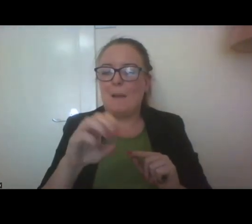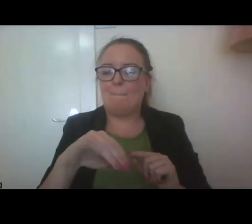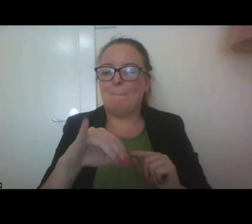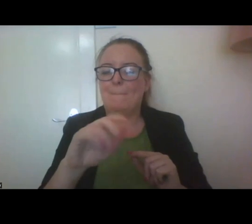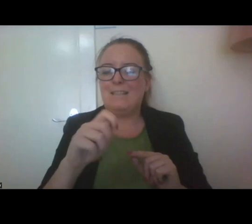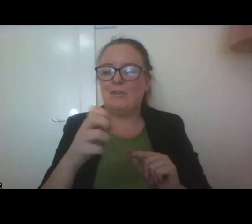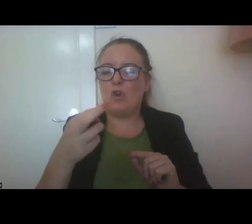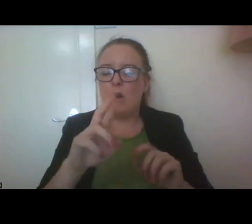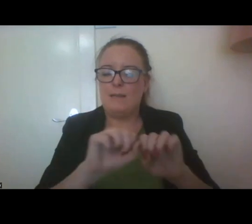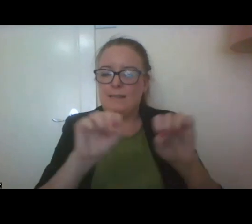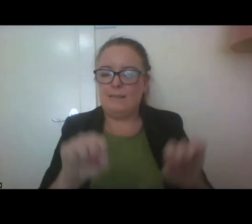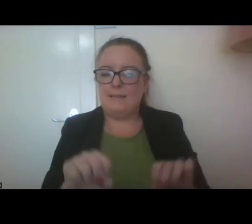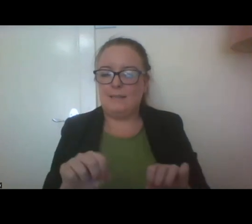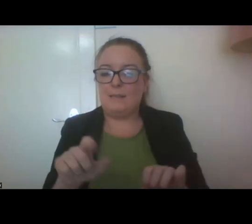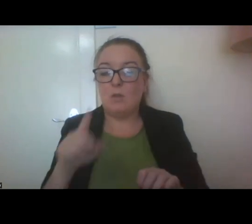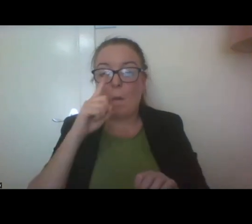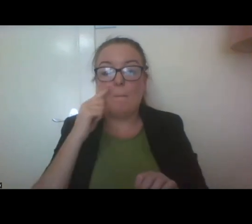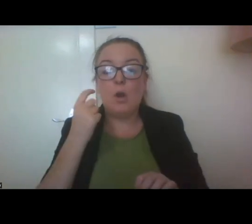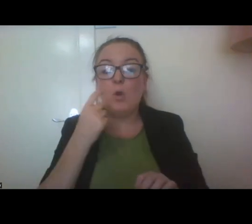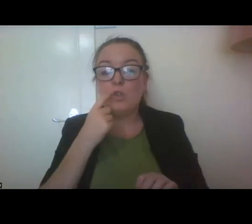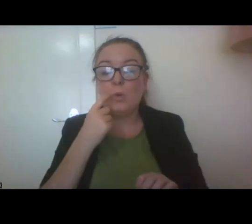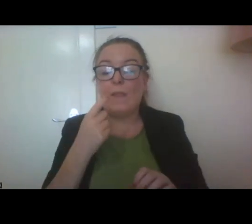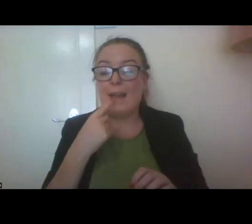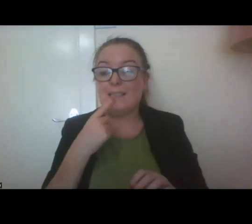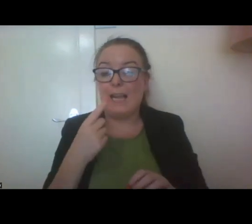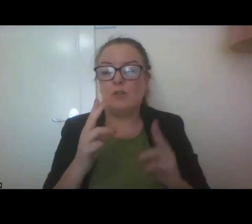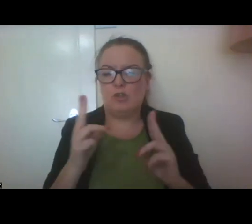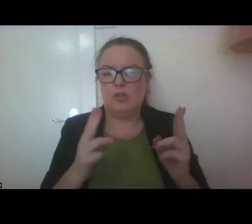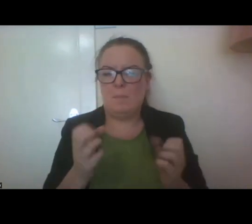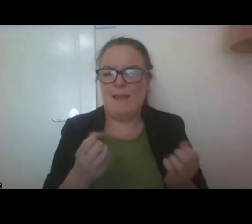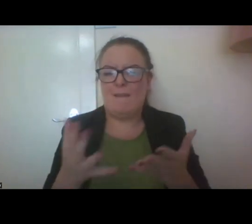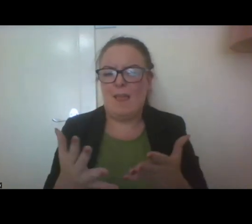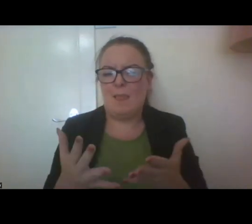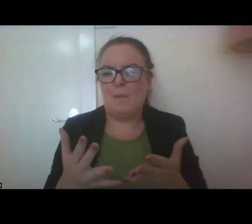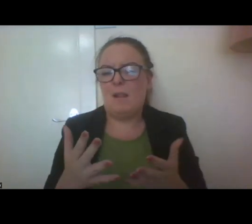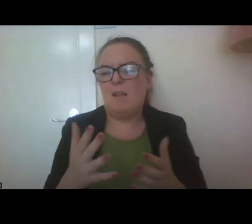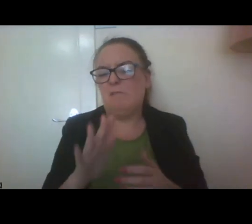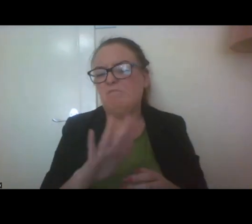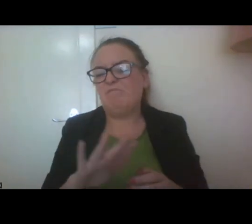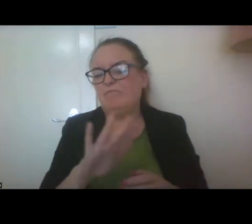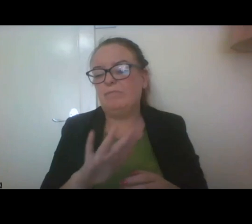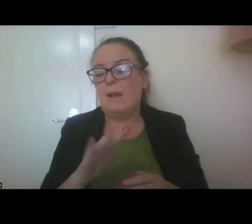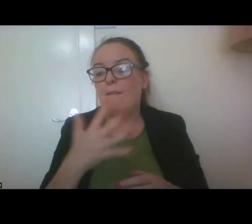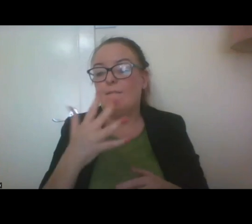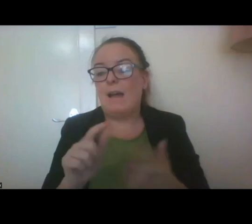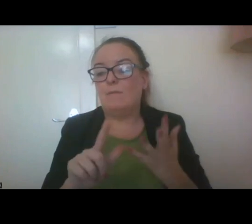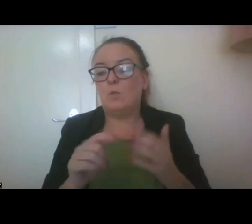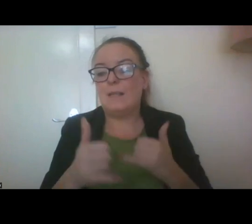that equipment should become available over the next five to seven years. So, we're looking fairly long term.